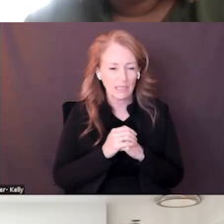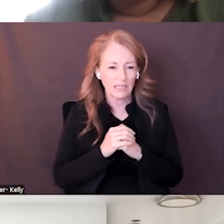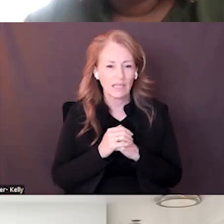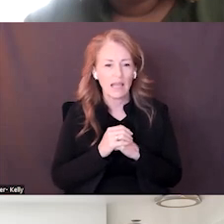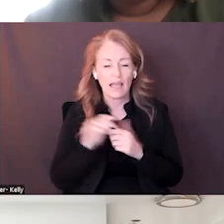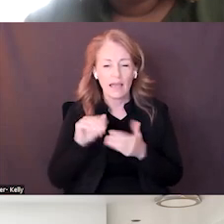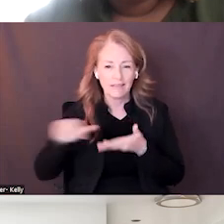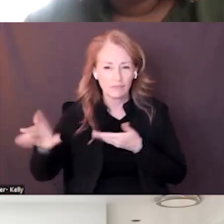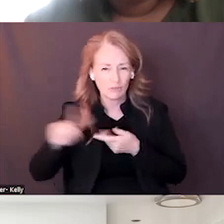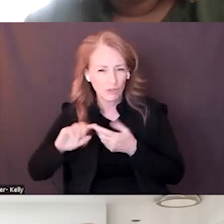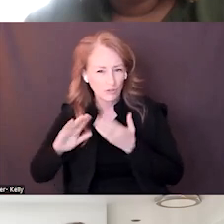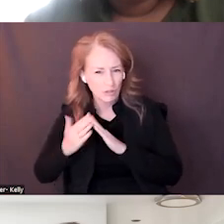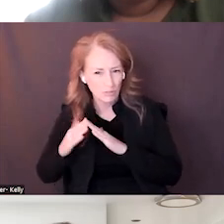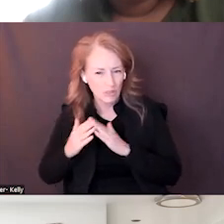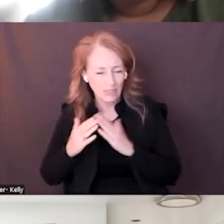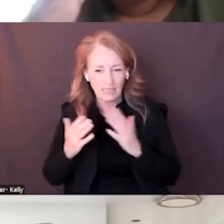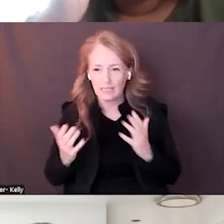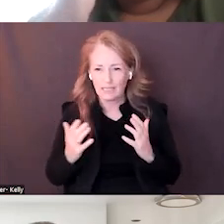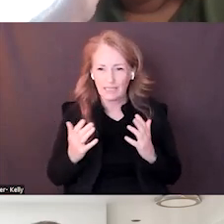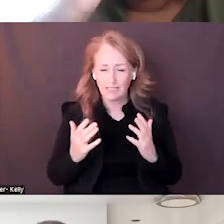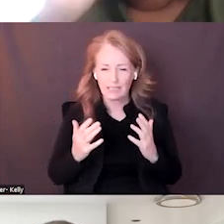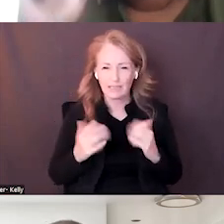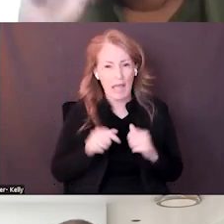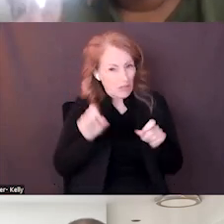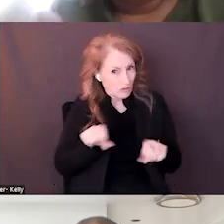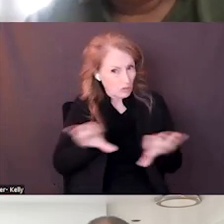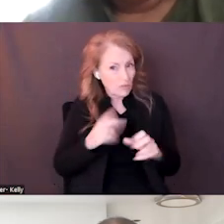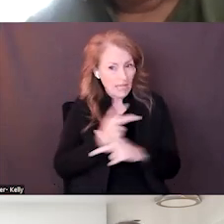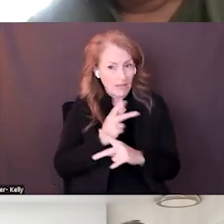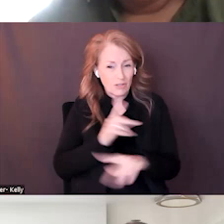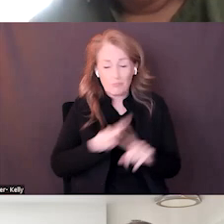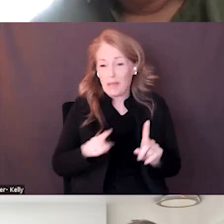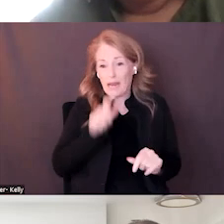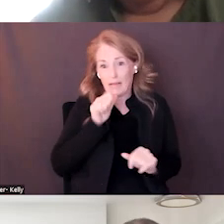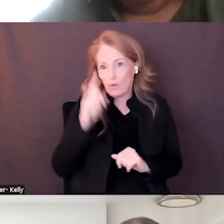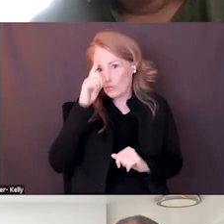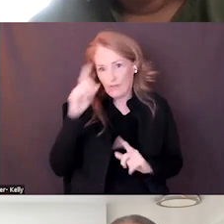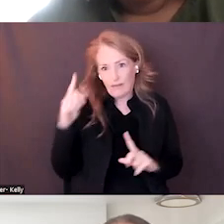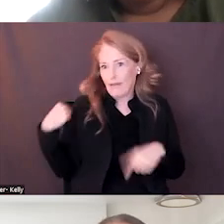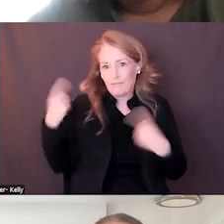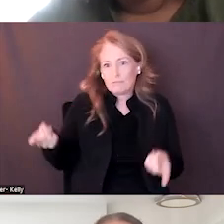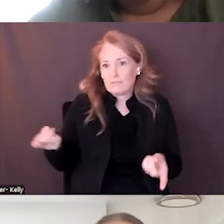I CAN DO THAT CALCULATION, BUT I DON'T THINK I HAVE.